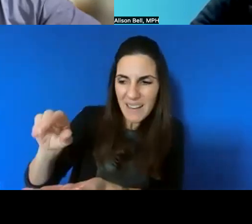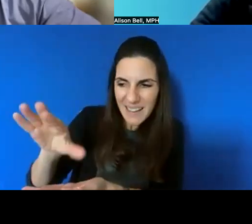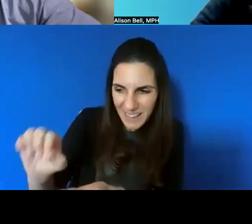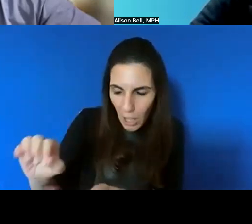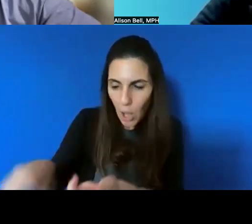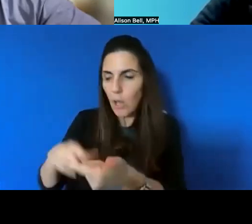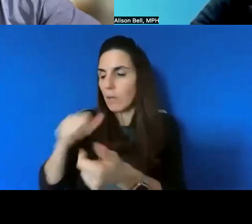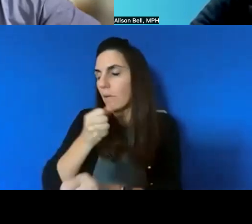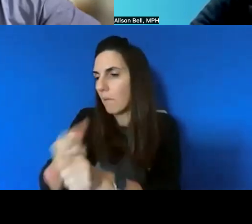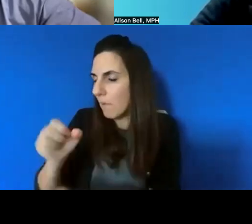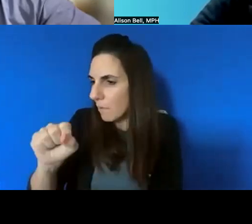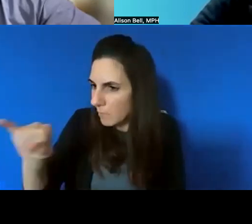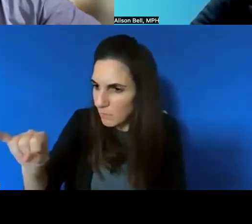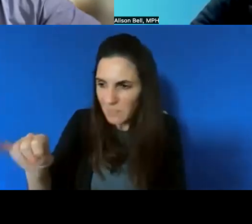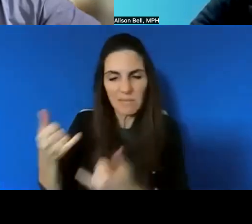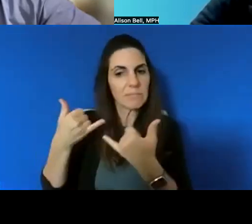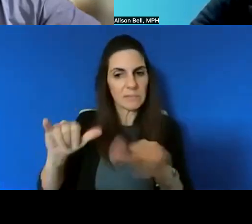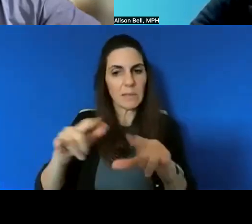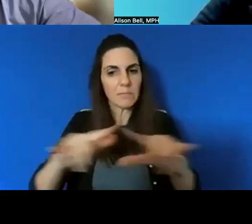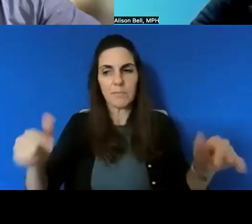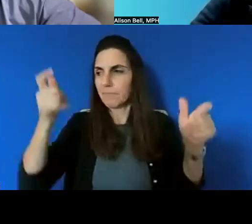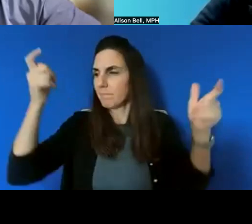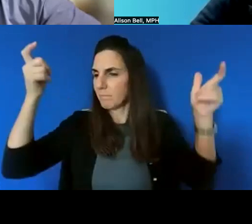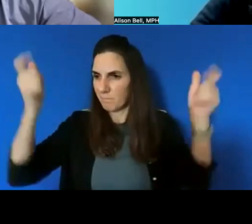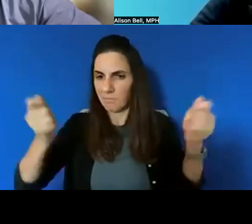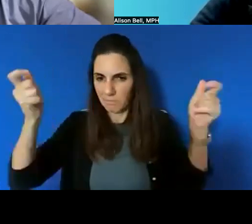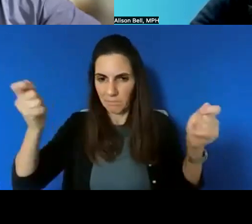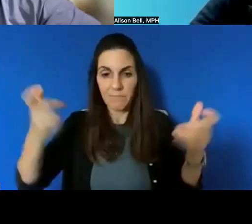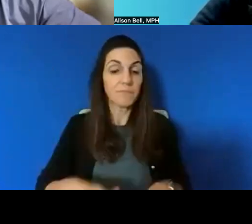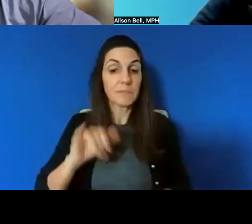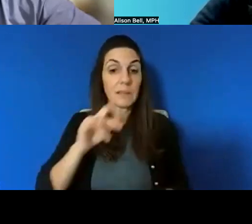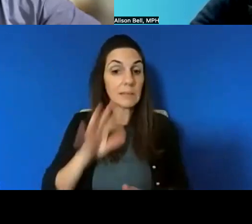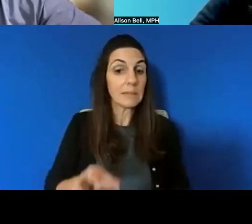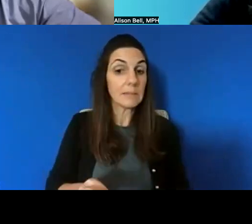federally means tested program and as a unique benefit for all those that are joining today